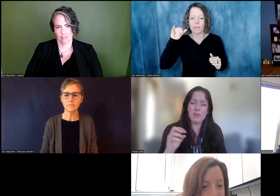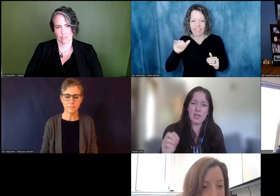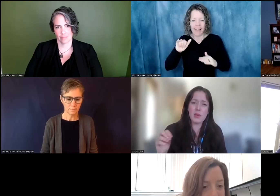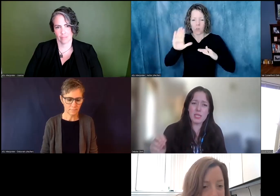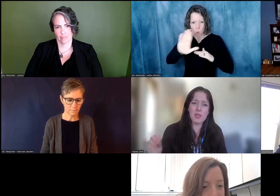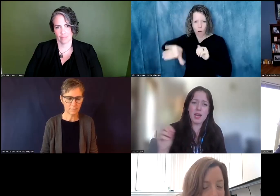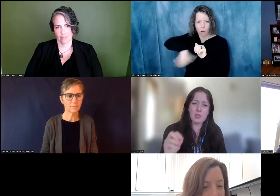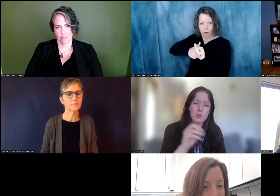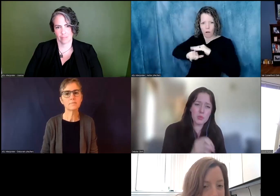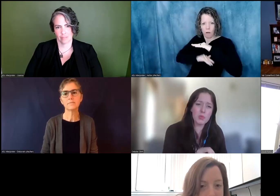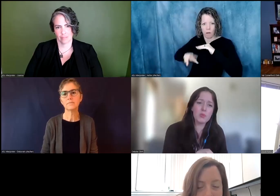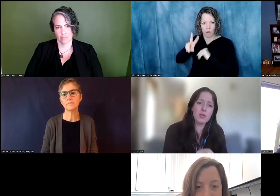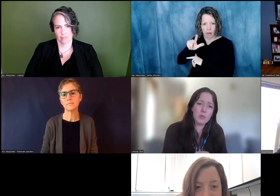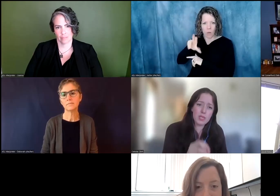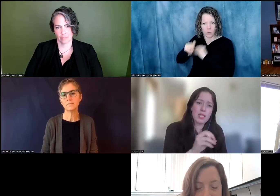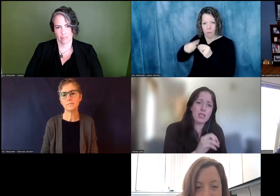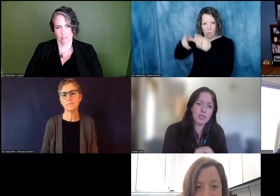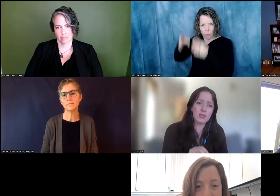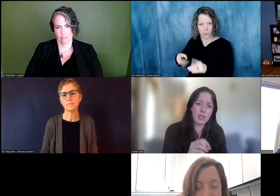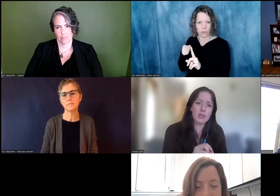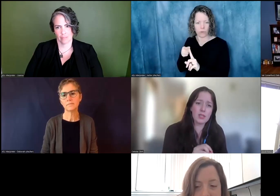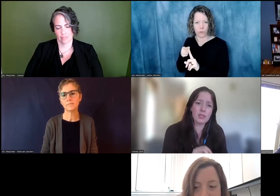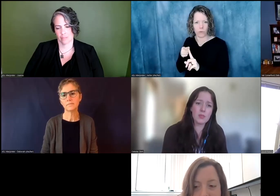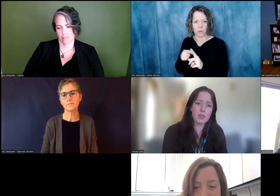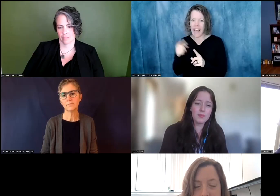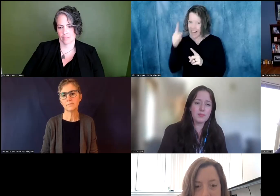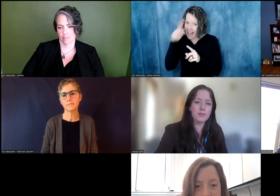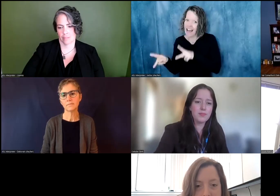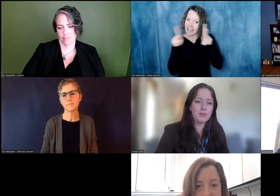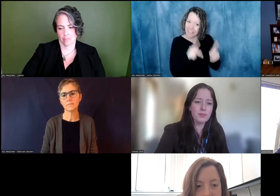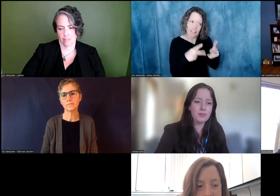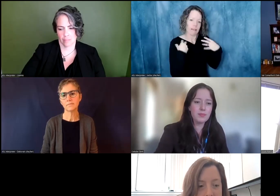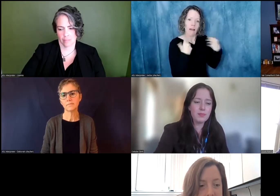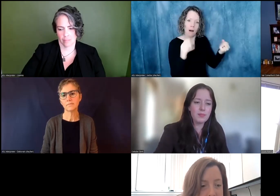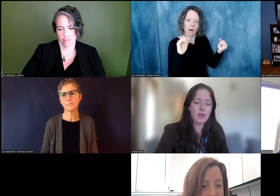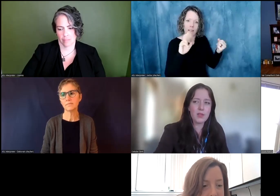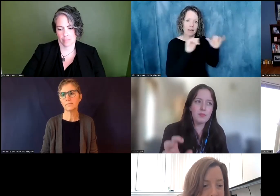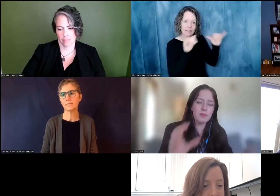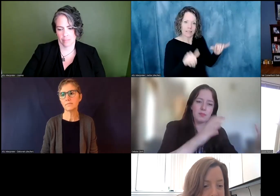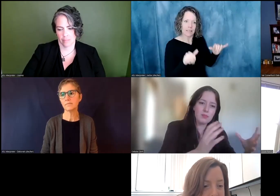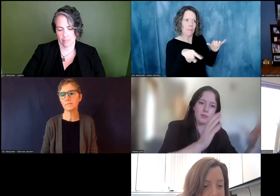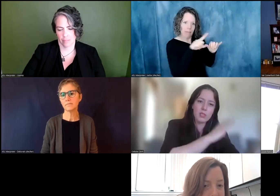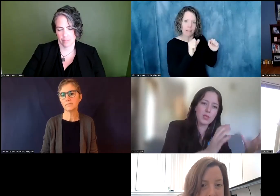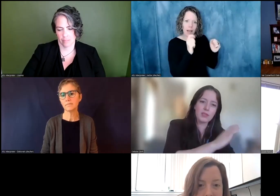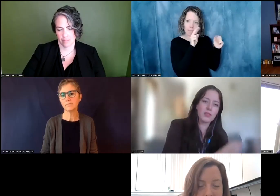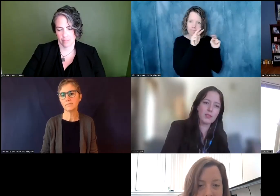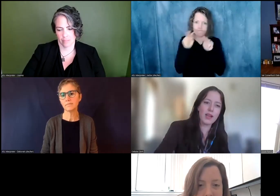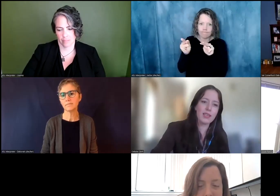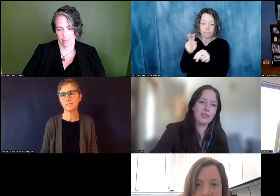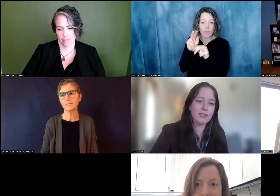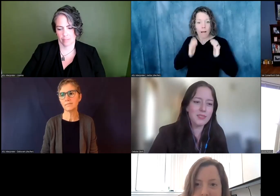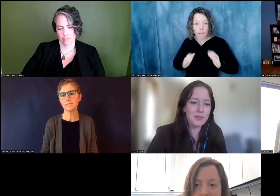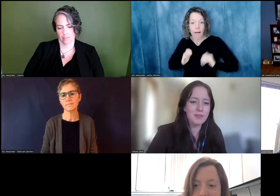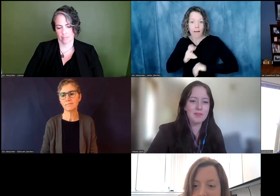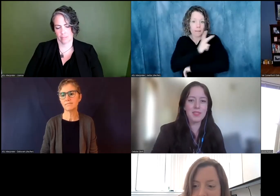in many ways the actionable too within health care systems. Great, I got to hold you there.